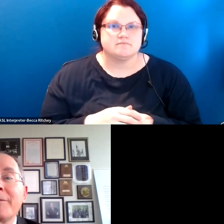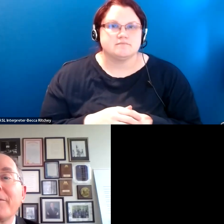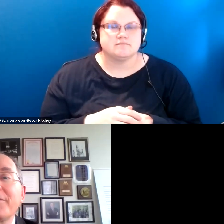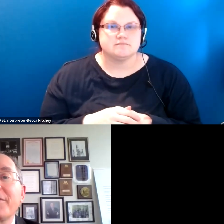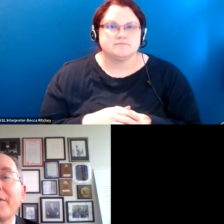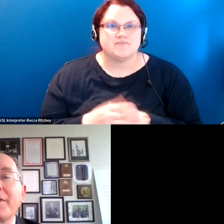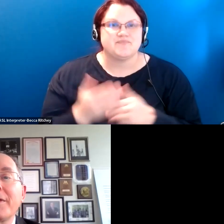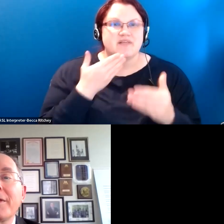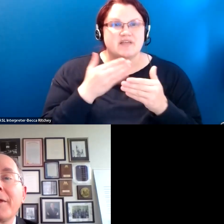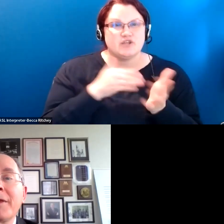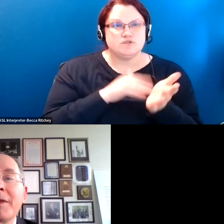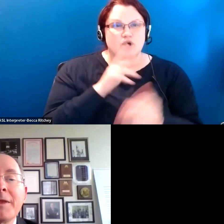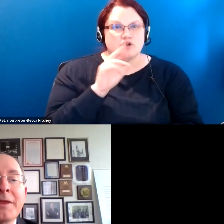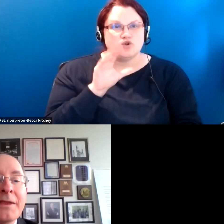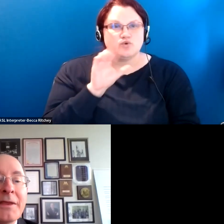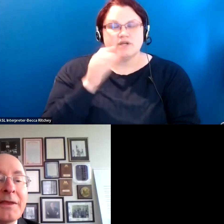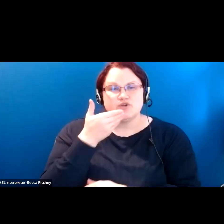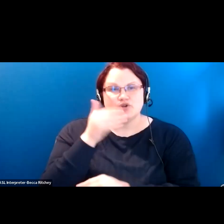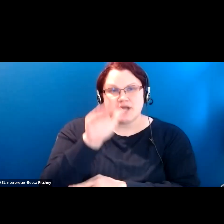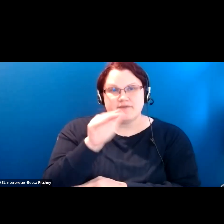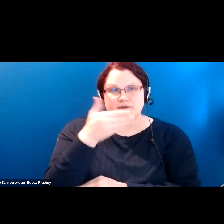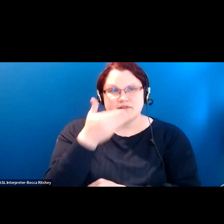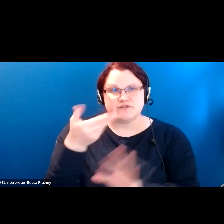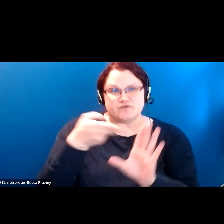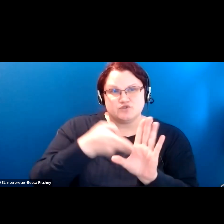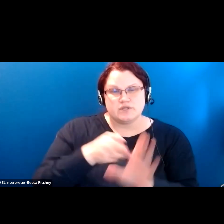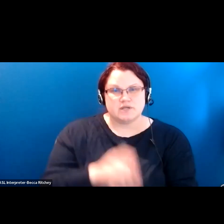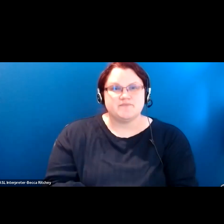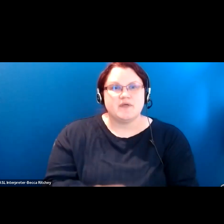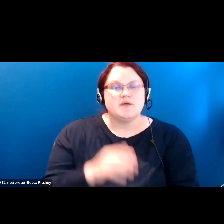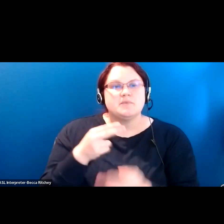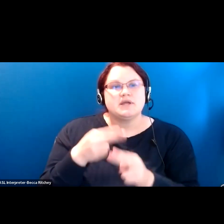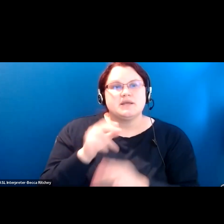Thank you, Dr. Rice. Good afternoon and thanks for joining us. My name is Scott Koenig, and I'm